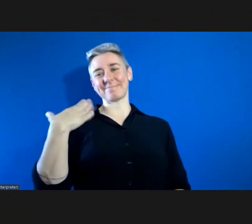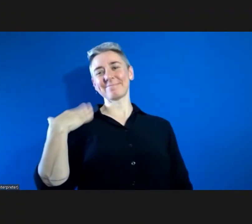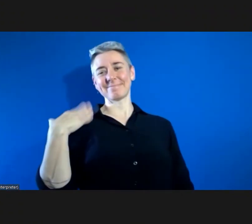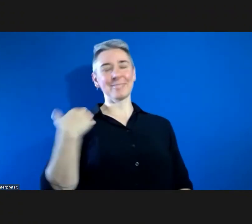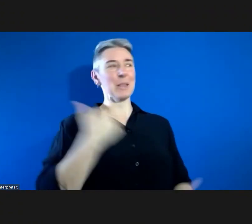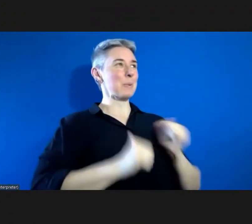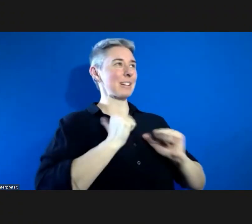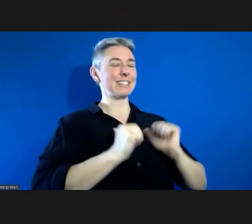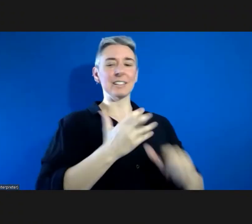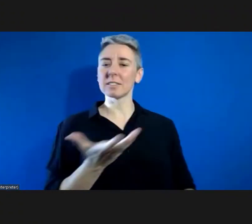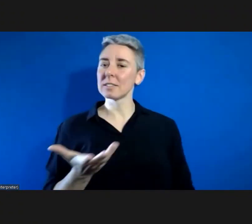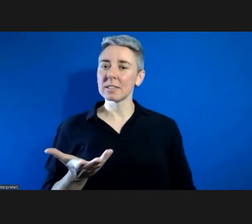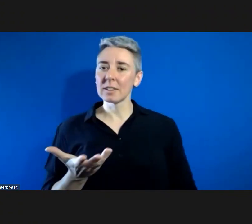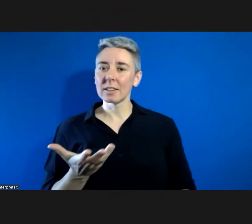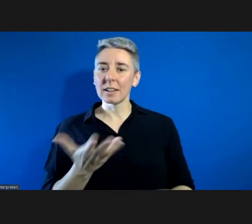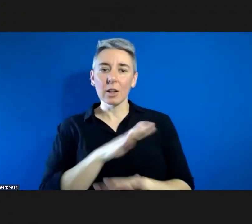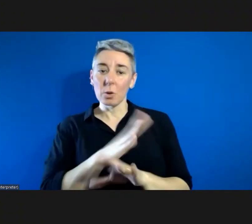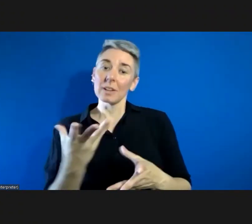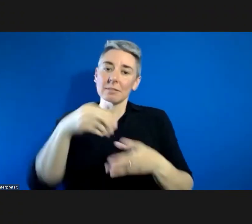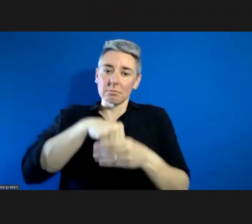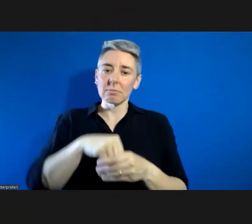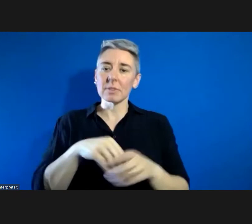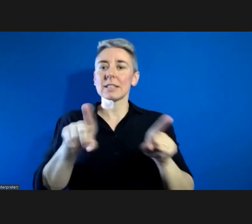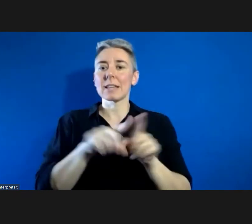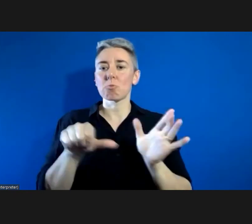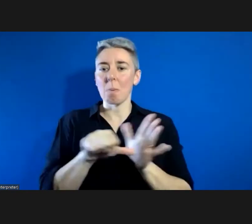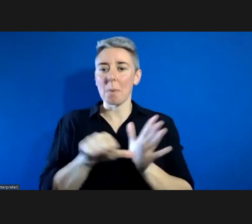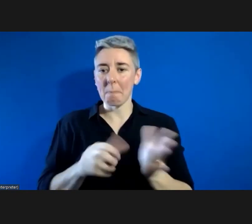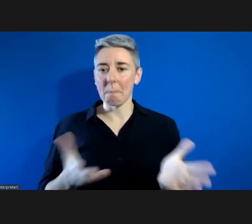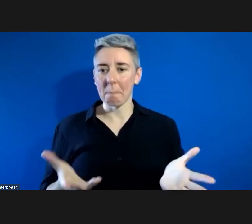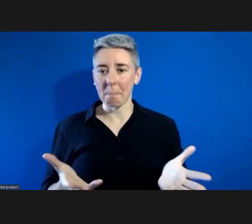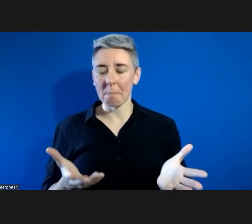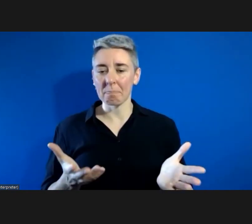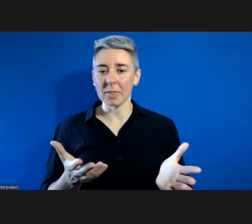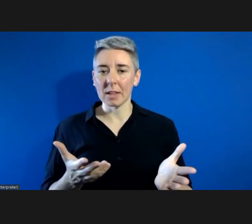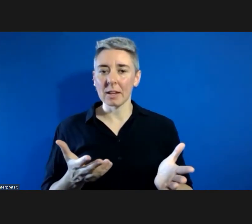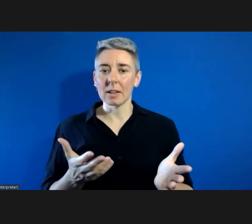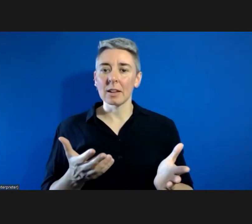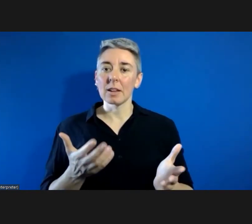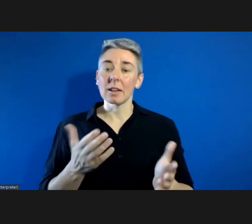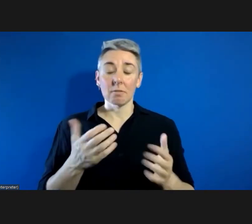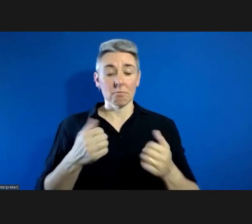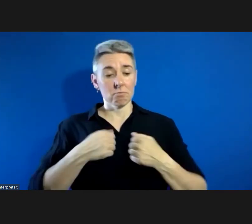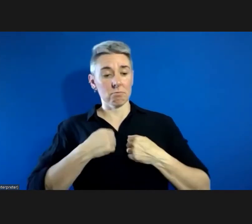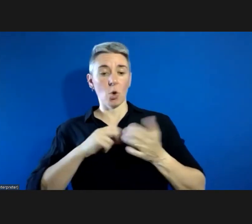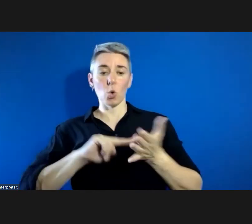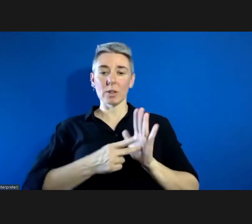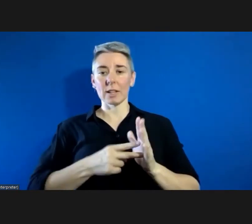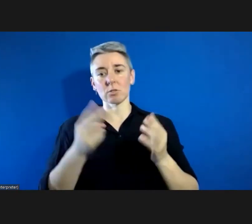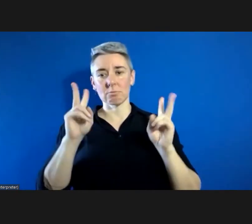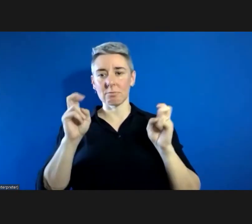It's all part of the same problem. Every day at Open Book we prove that there are no such things